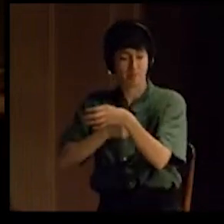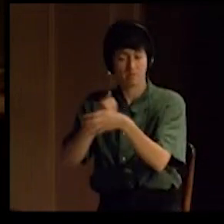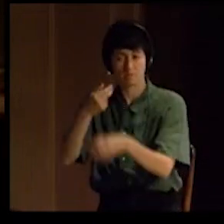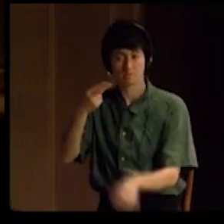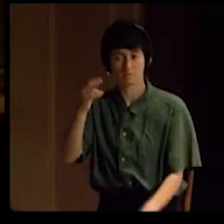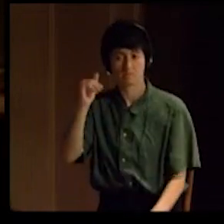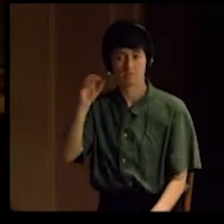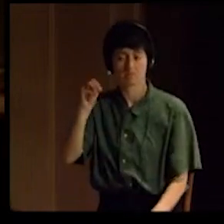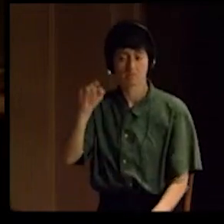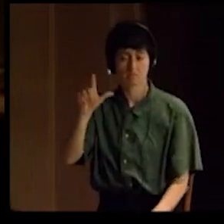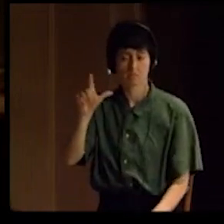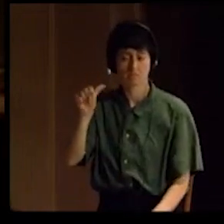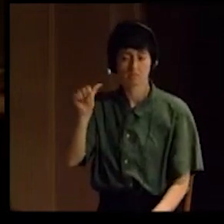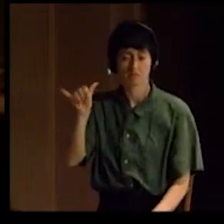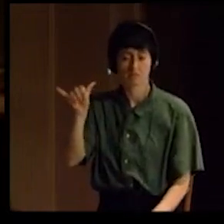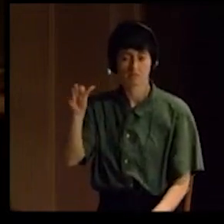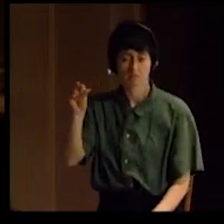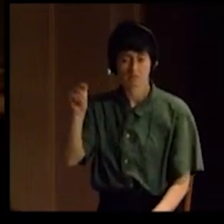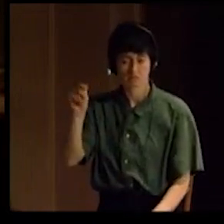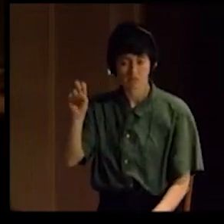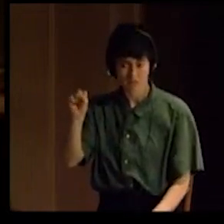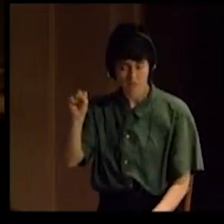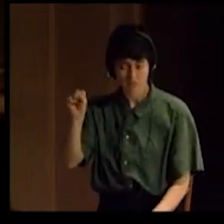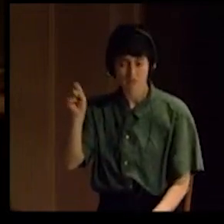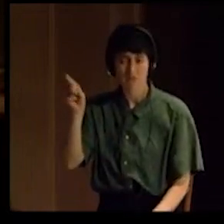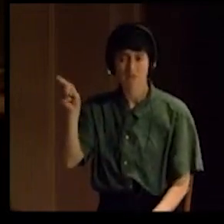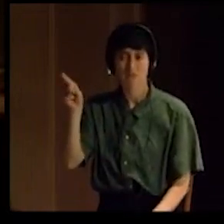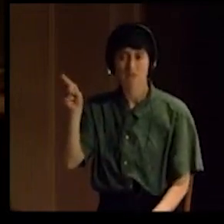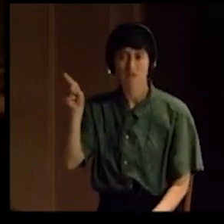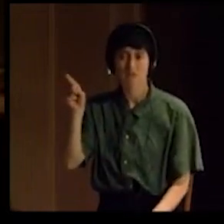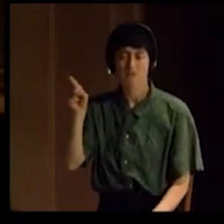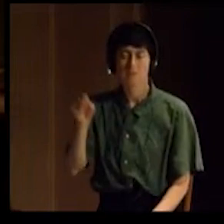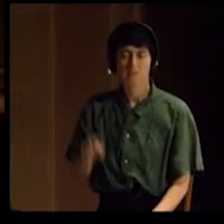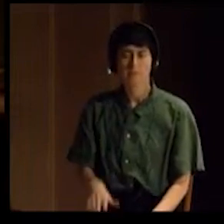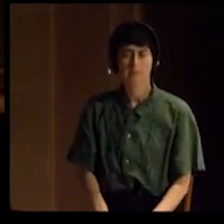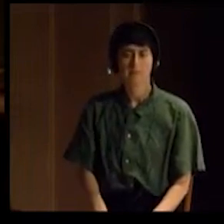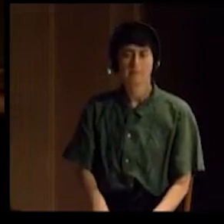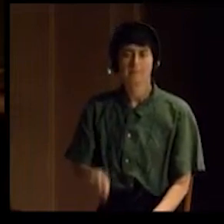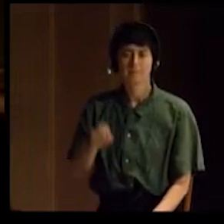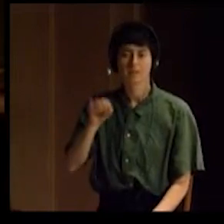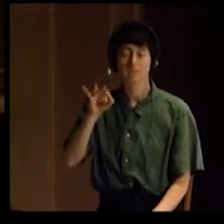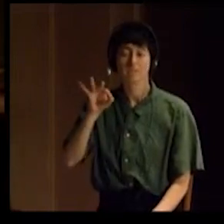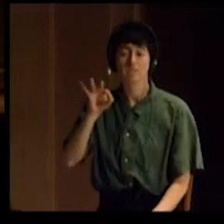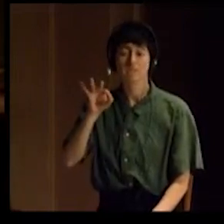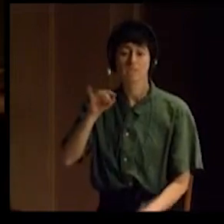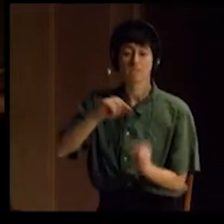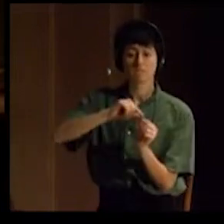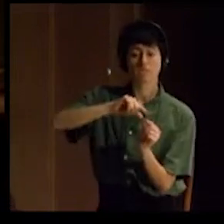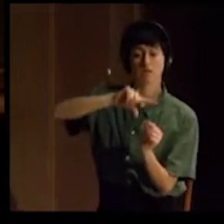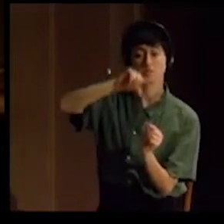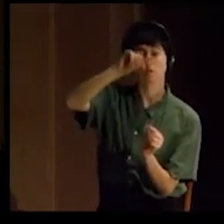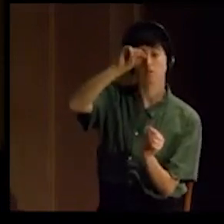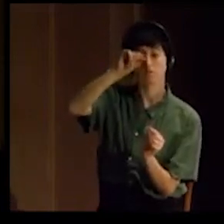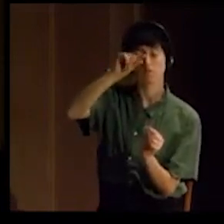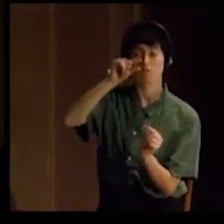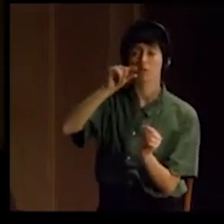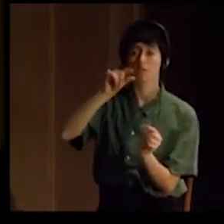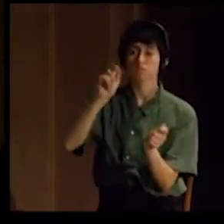to them evolving their feather structure to live in these cold environments rather than just traveling to warmer climates?